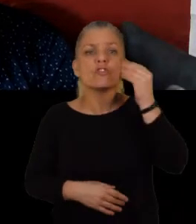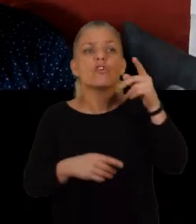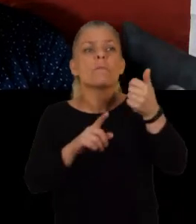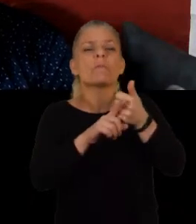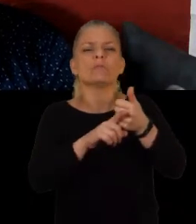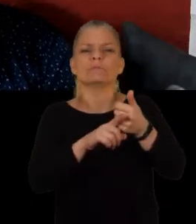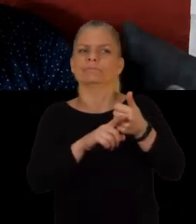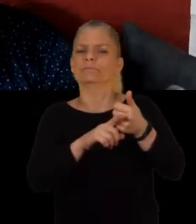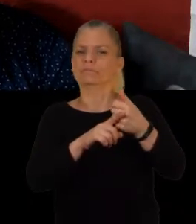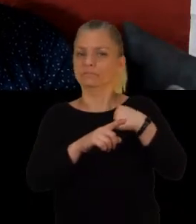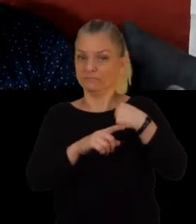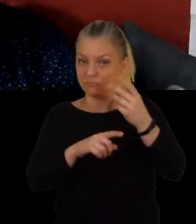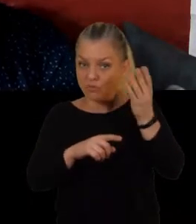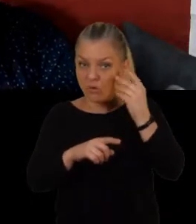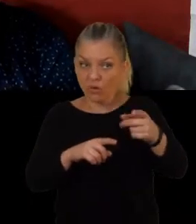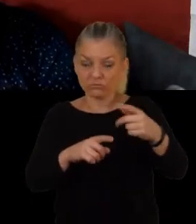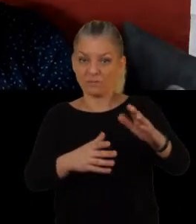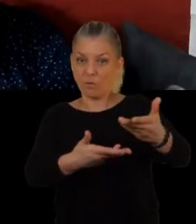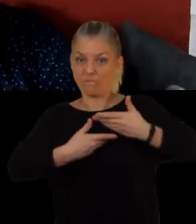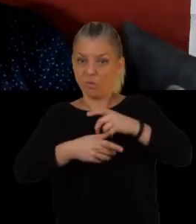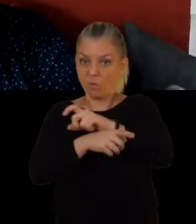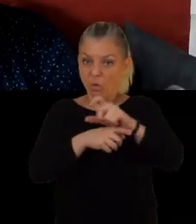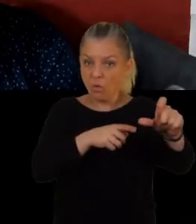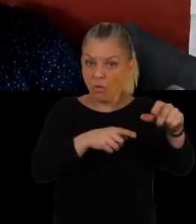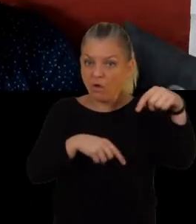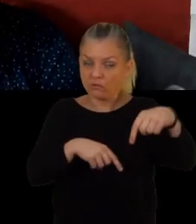when i first heard about peer support because i heard it was going to be offered as a course